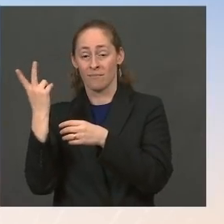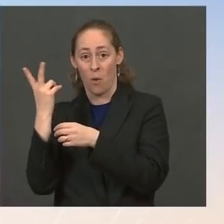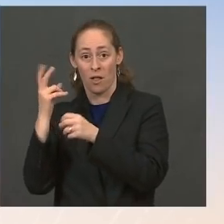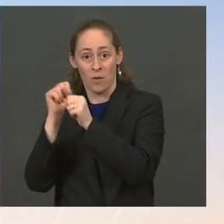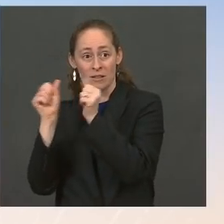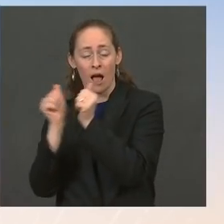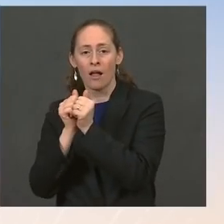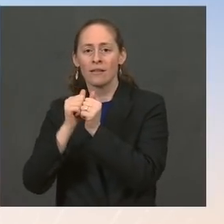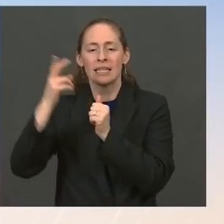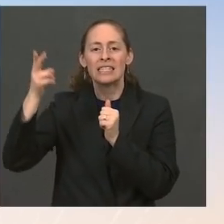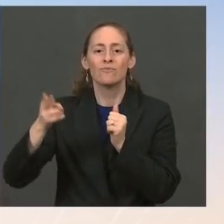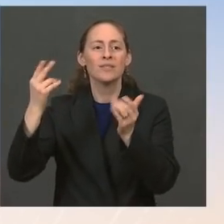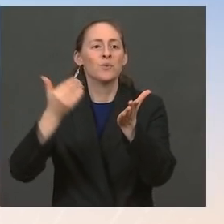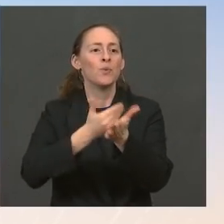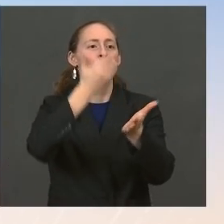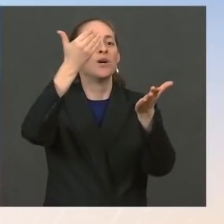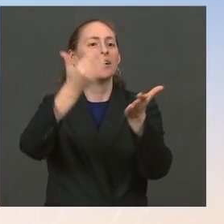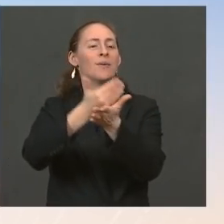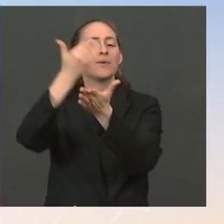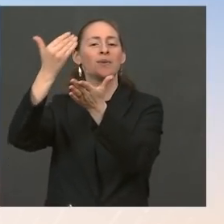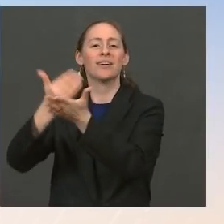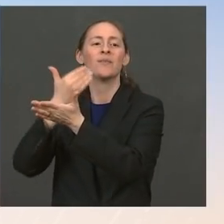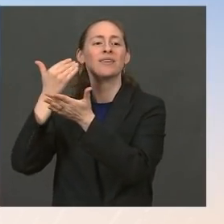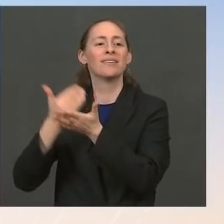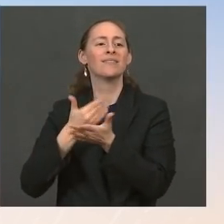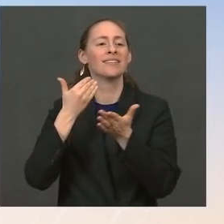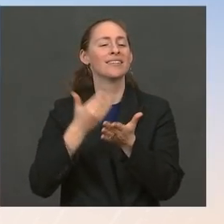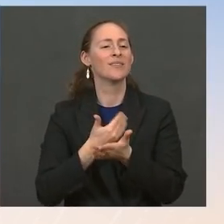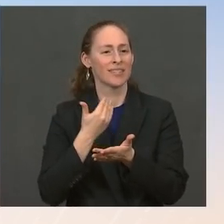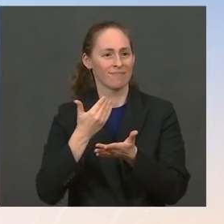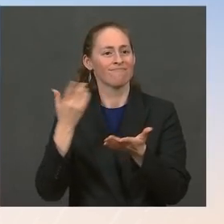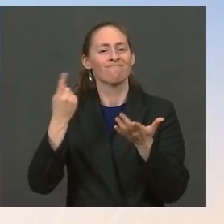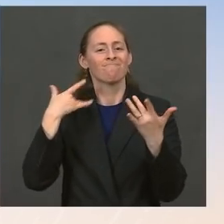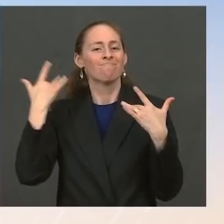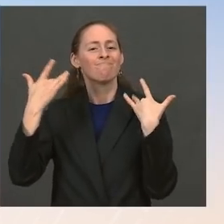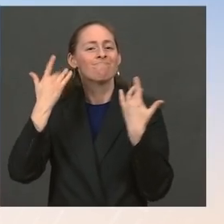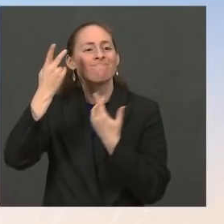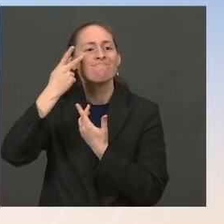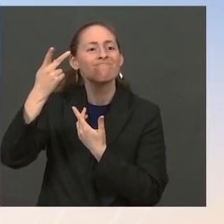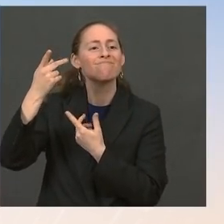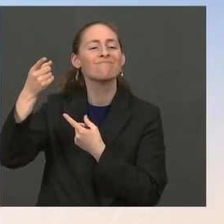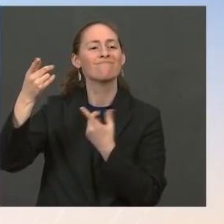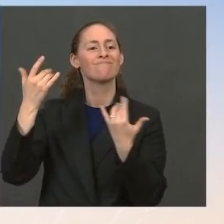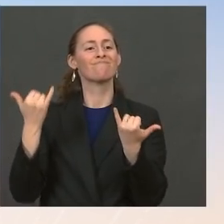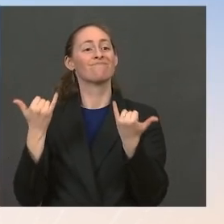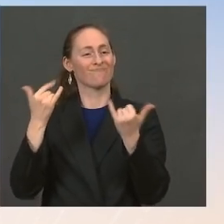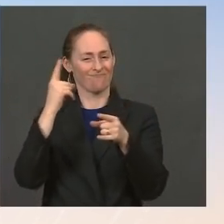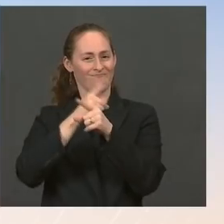behalf of the government as the Vice President of the United States. But certainly, today was another chapter in that history,